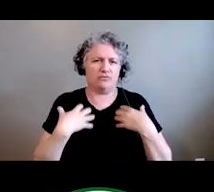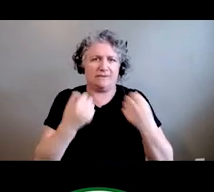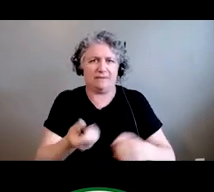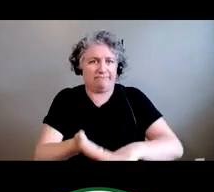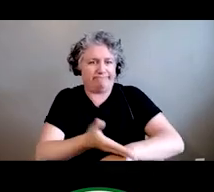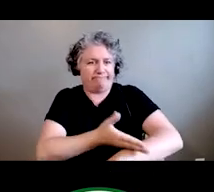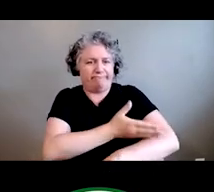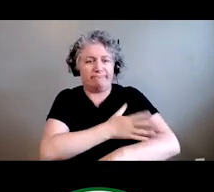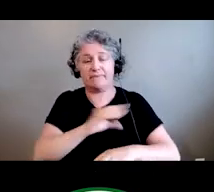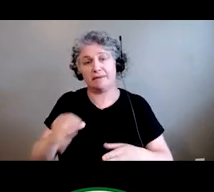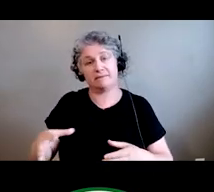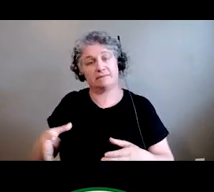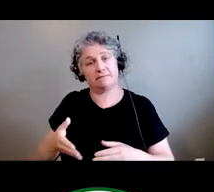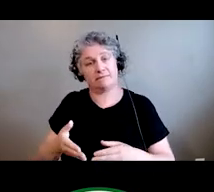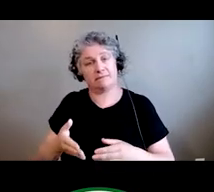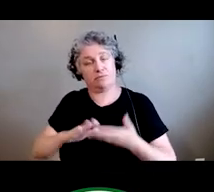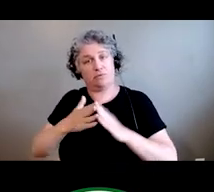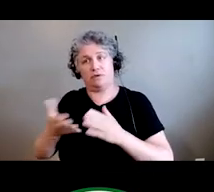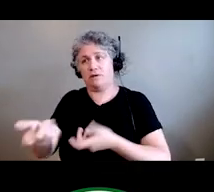planning.